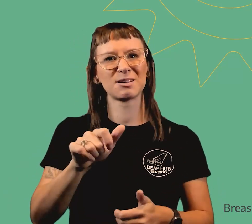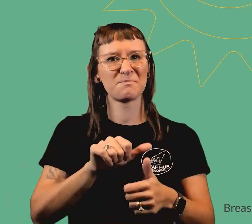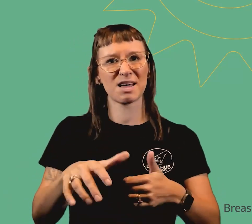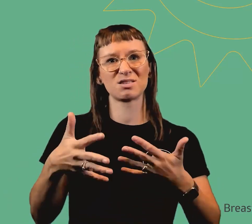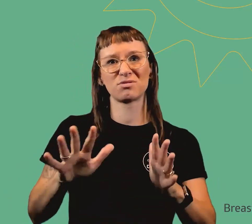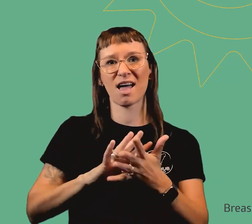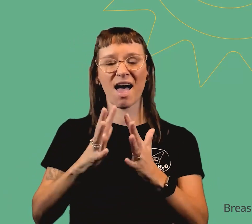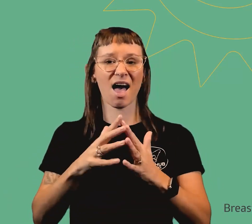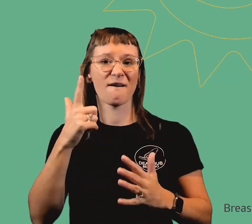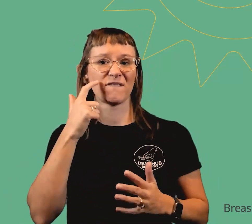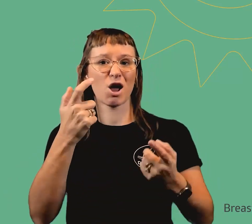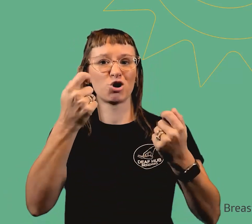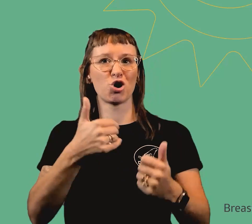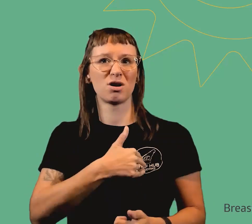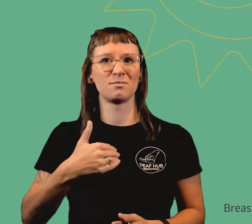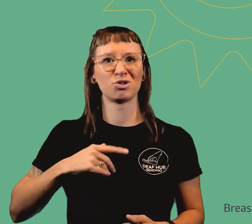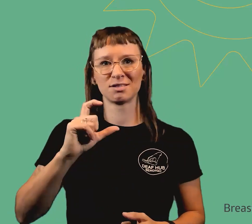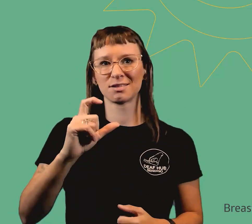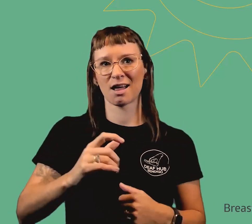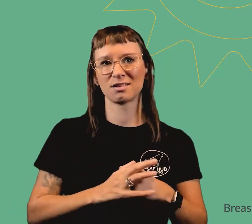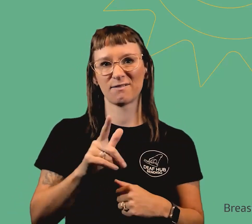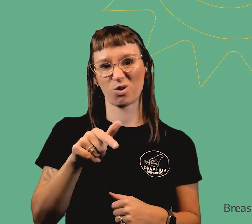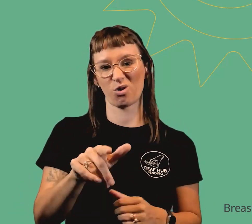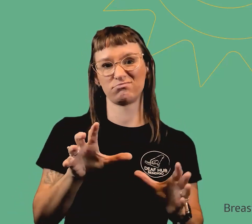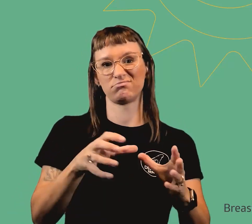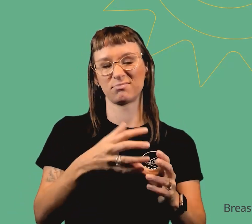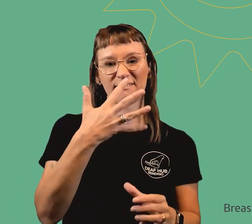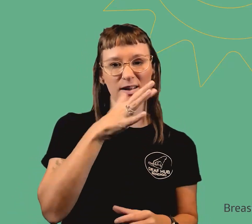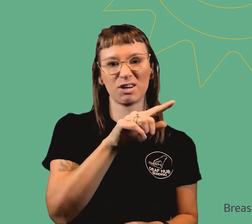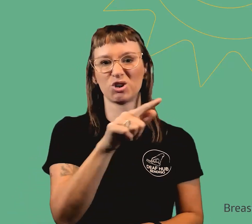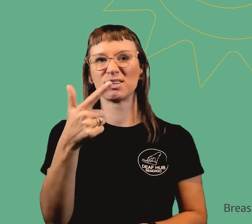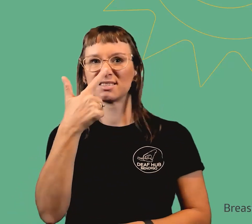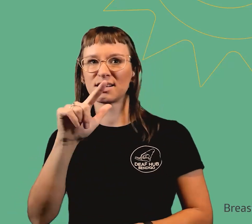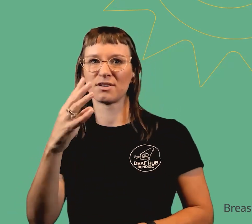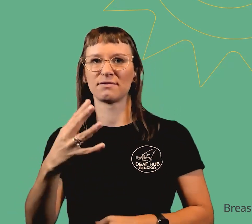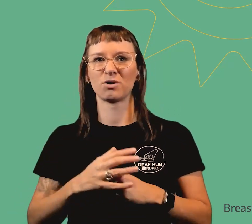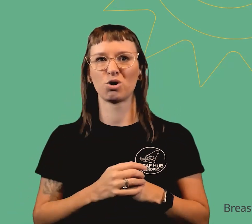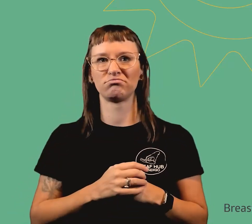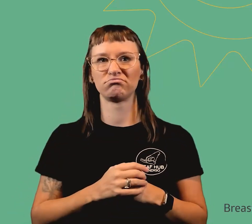Mammograms are the most effective screening method for finding early breast cancer in this age group.